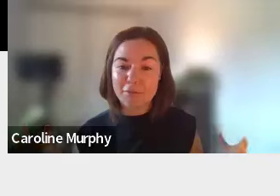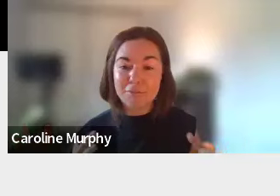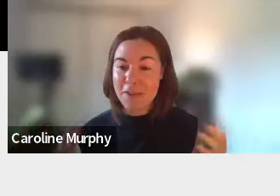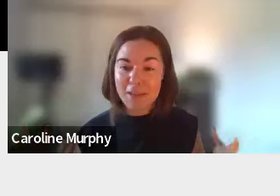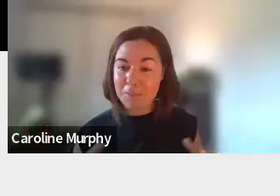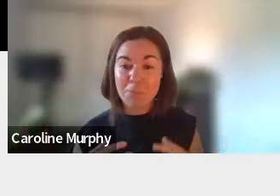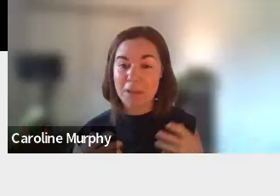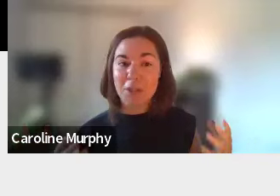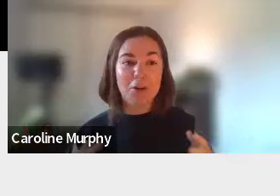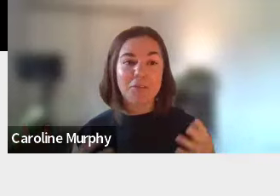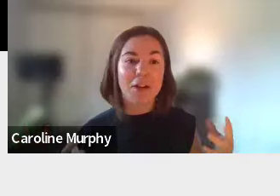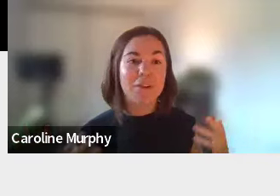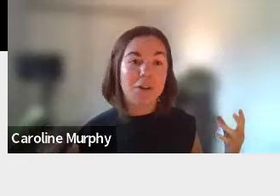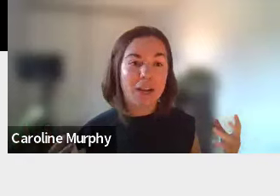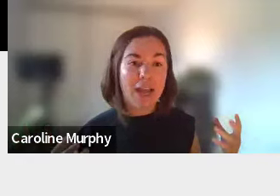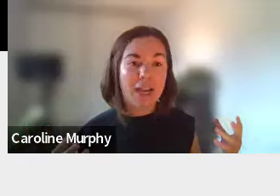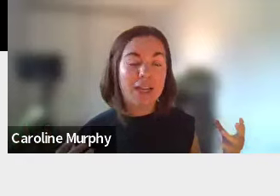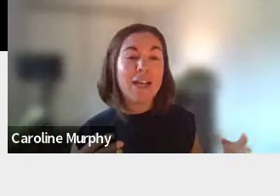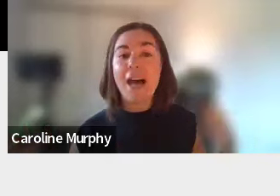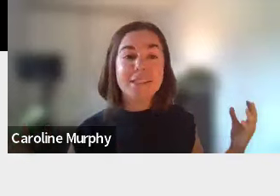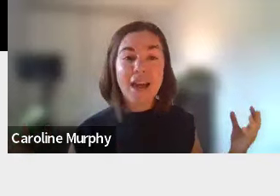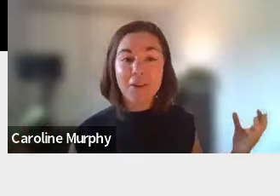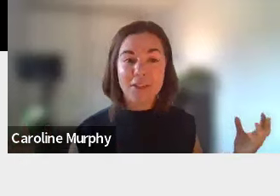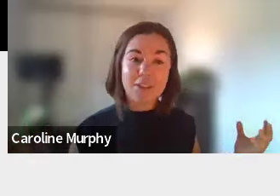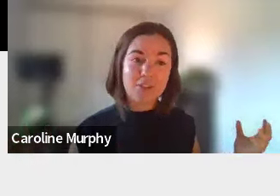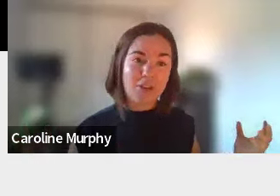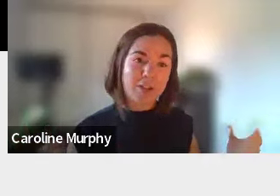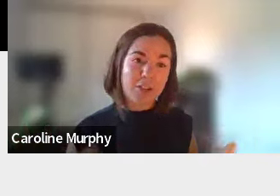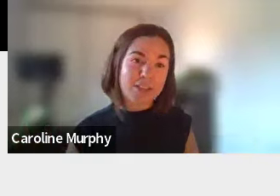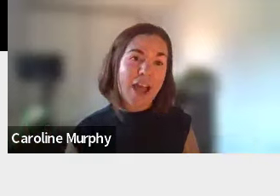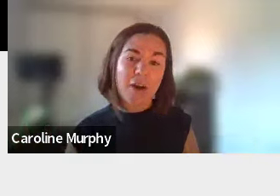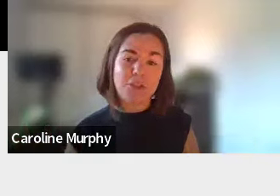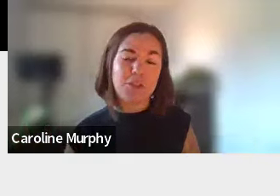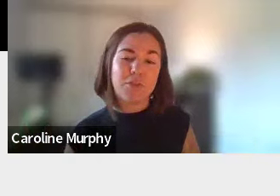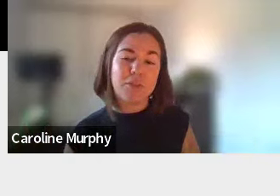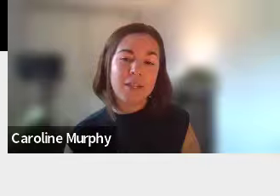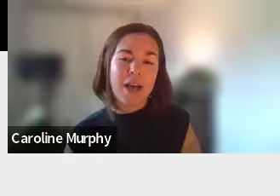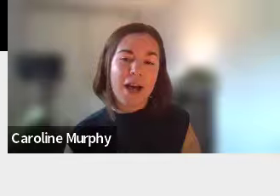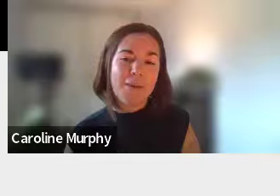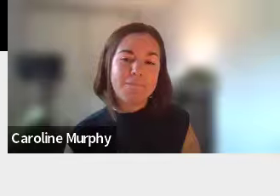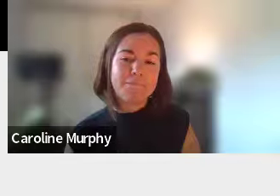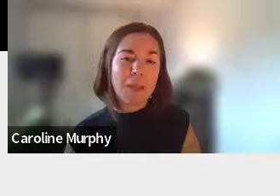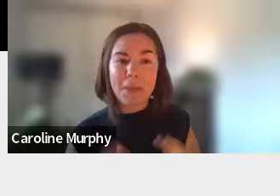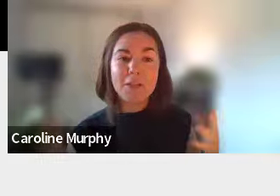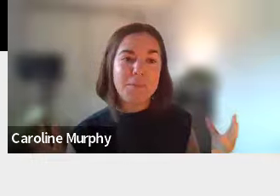of meeting new people over and over and over again as to how to talk to strangers and how to build